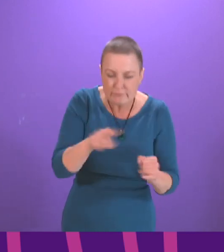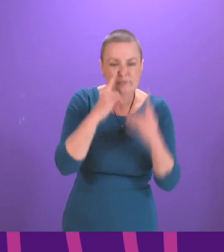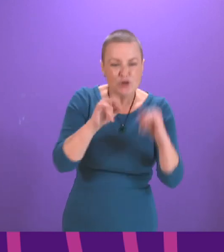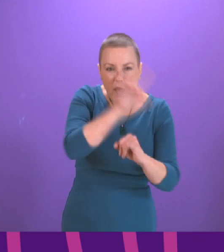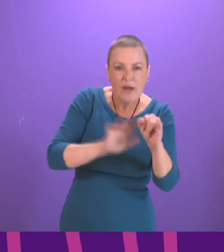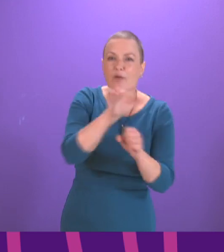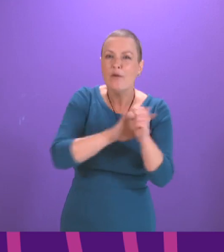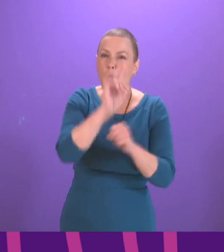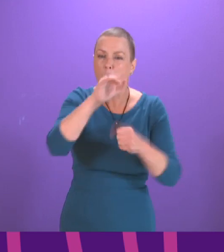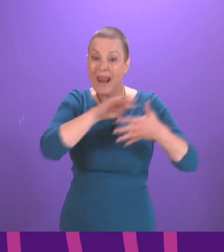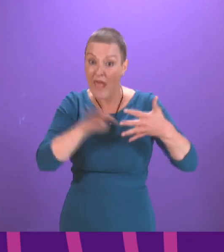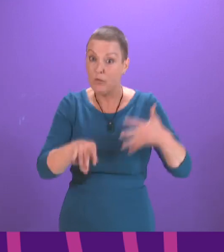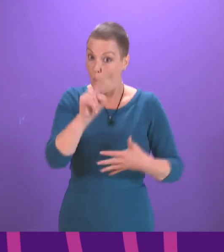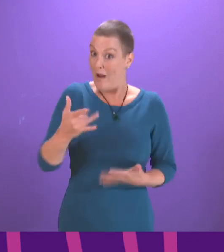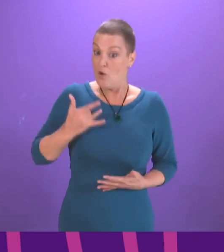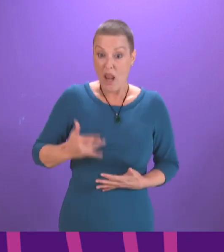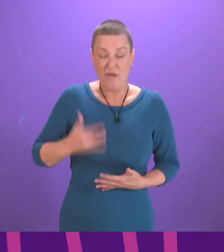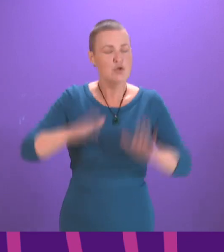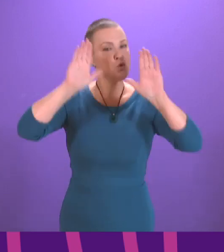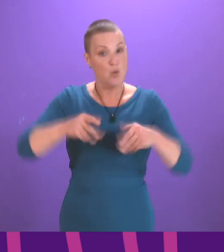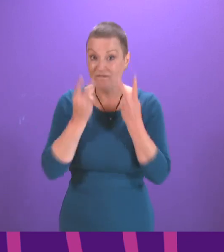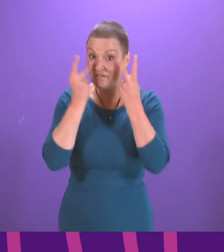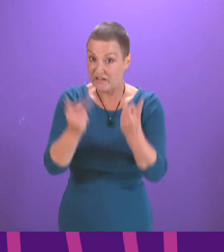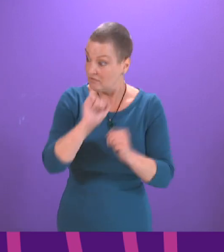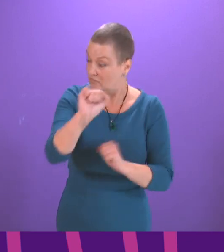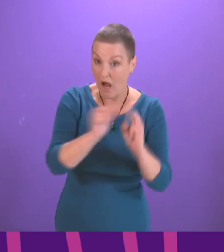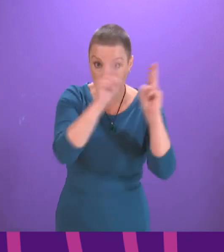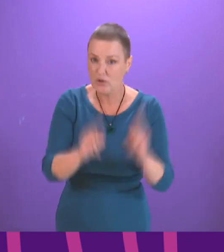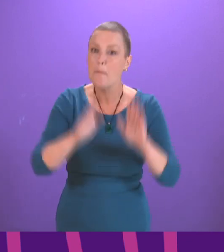Wherever people live, for now, do not visit other people’s houses and do not travel